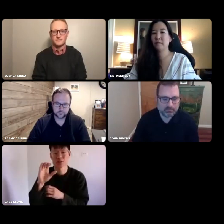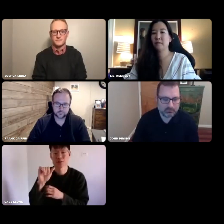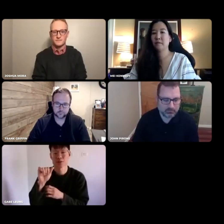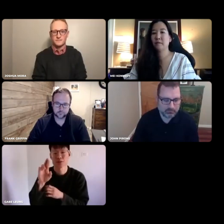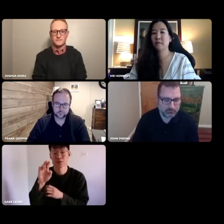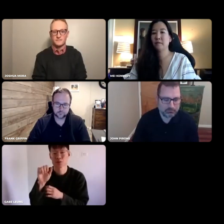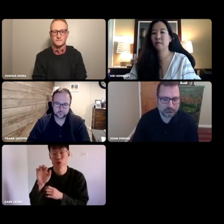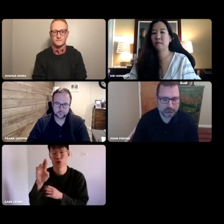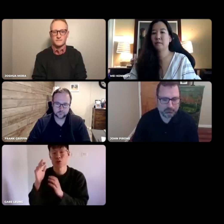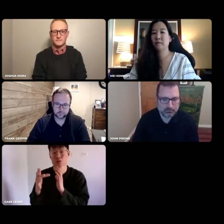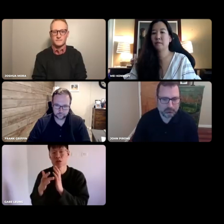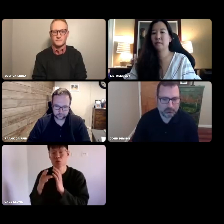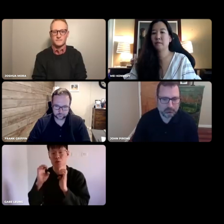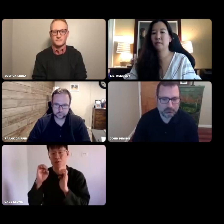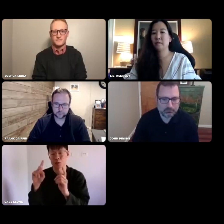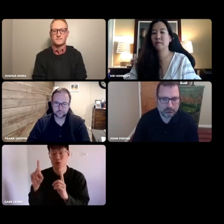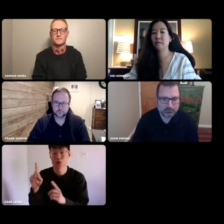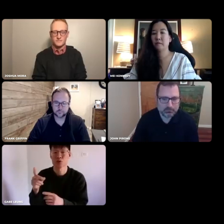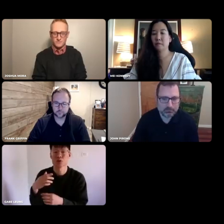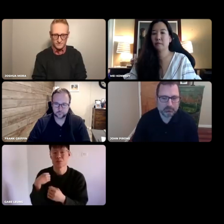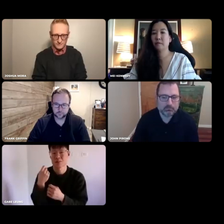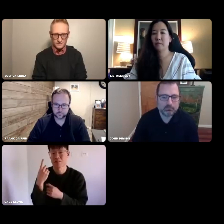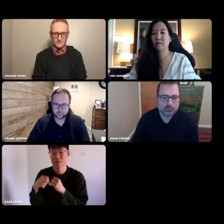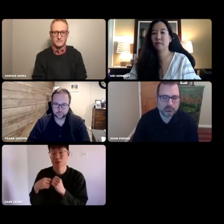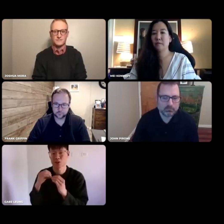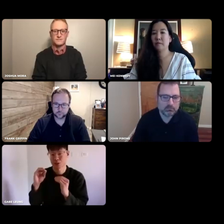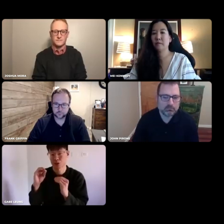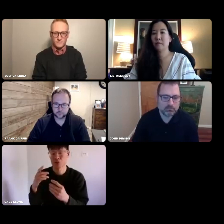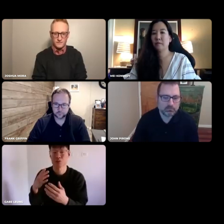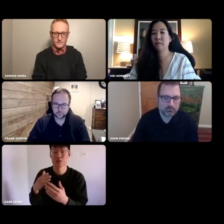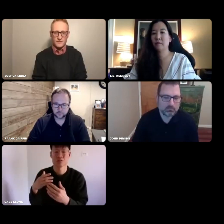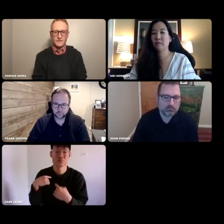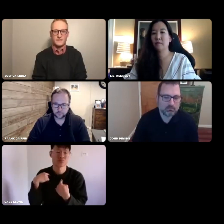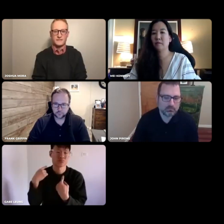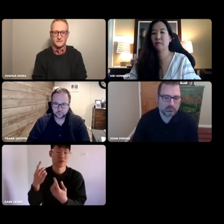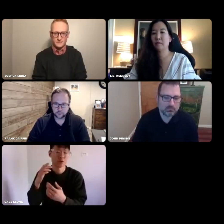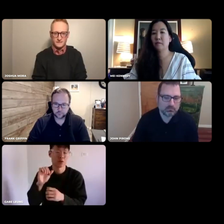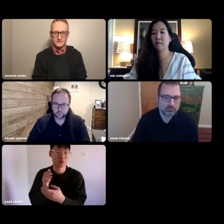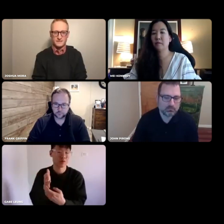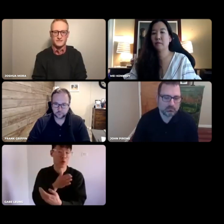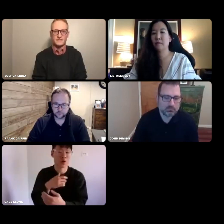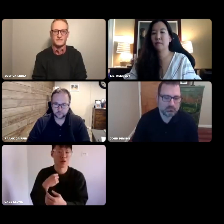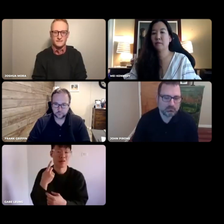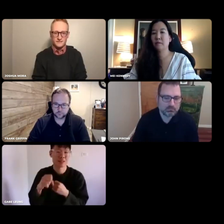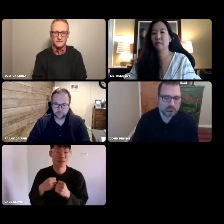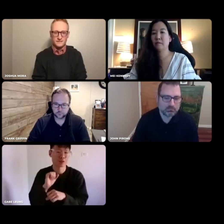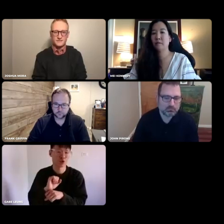I teach Design and Career Technical Education. This is my first year here.